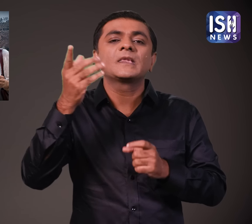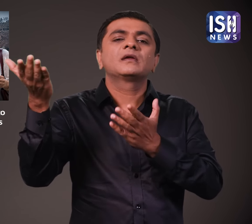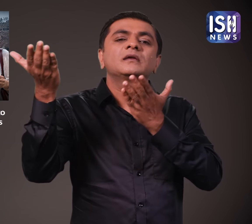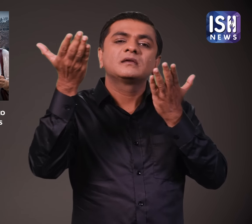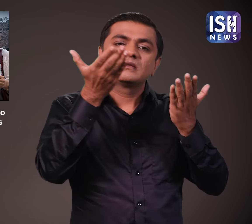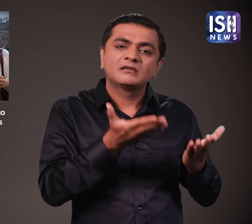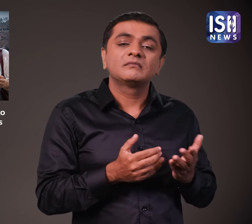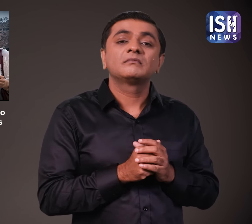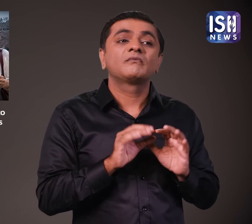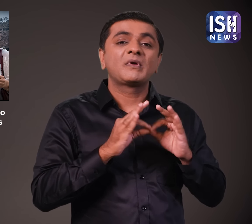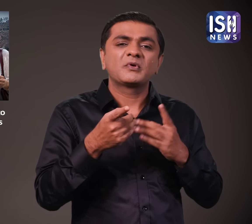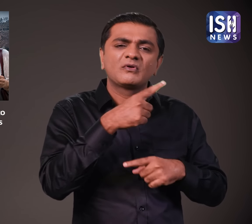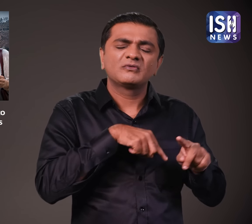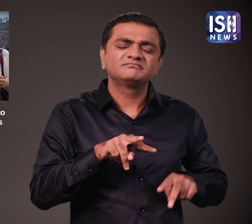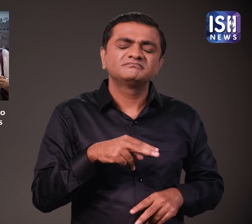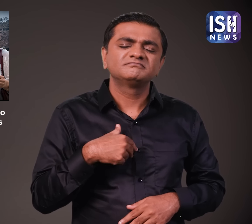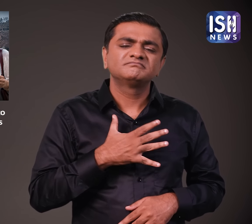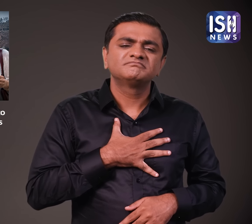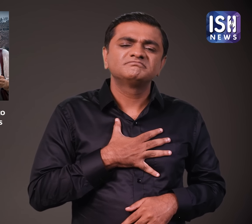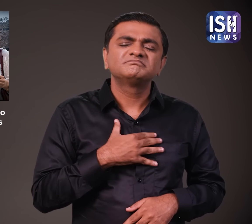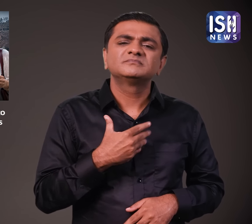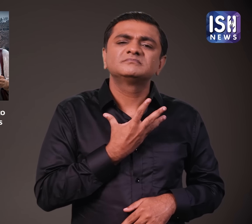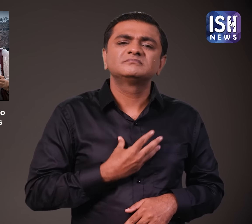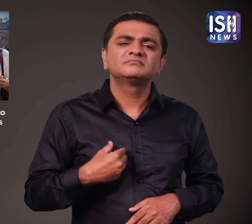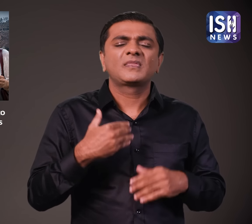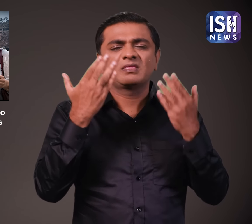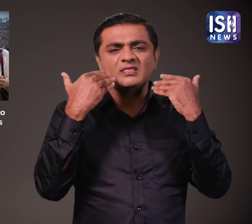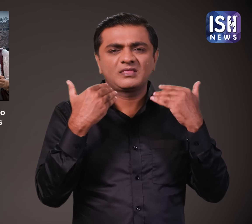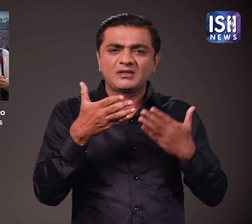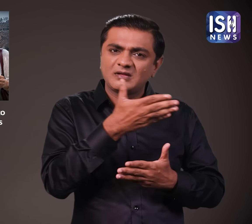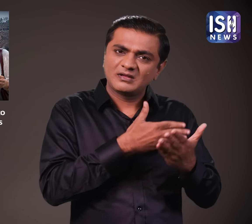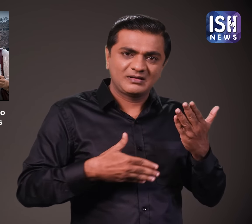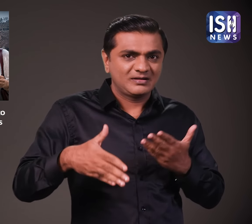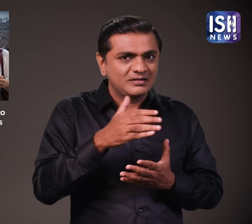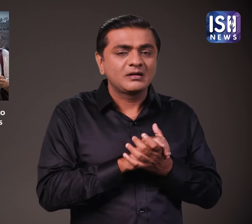Shubham's body was bought home and the family mourned his death.